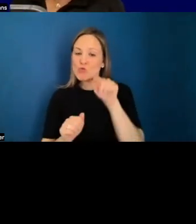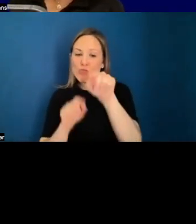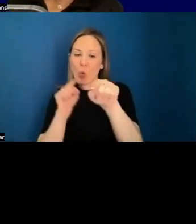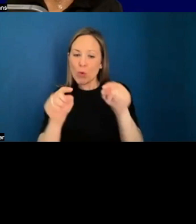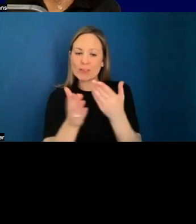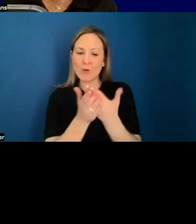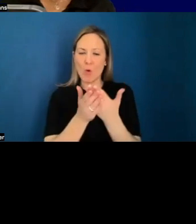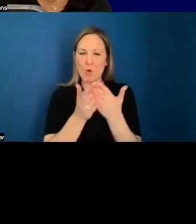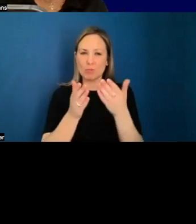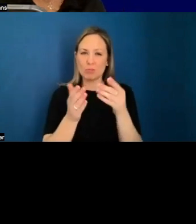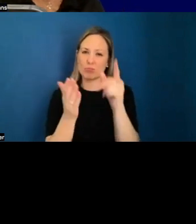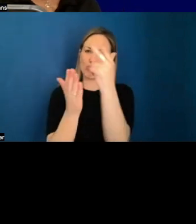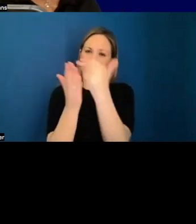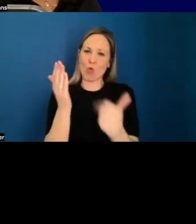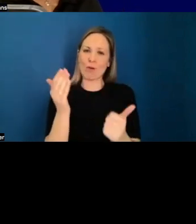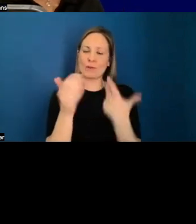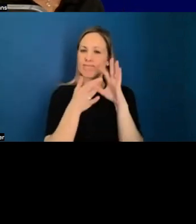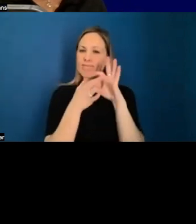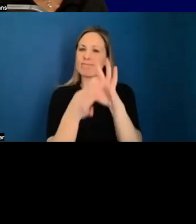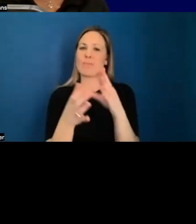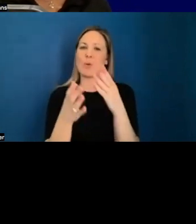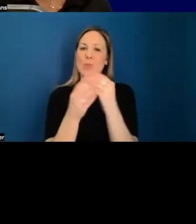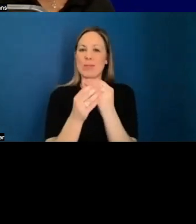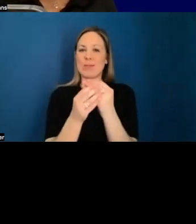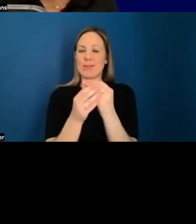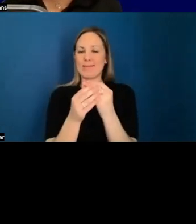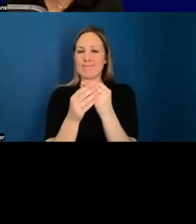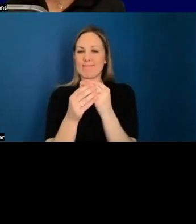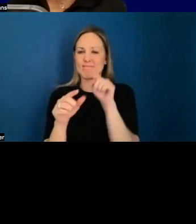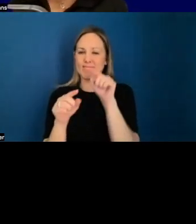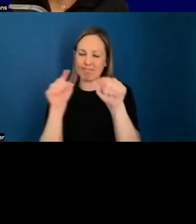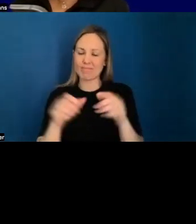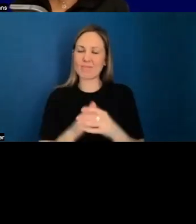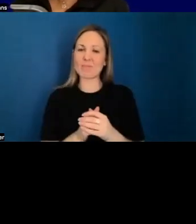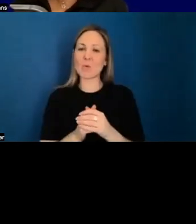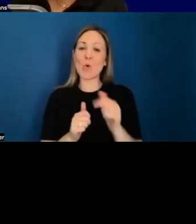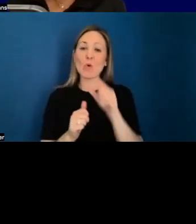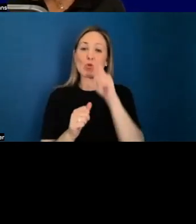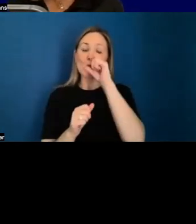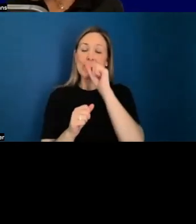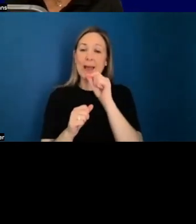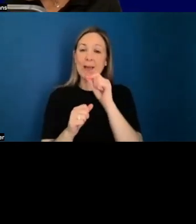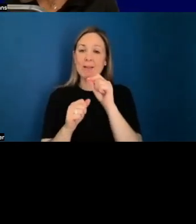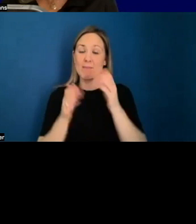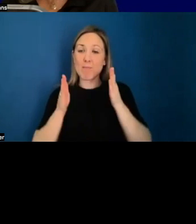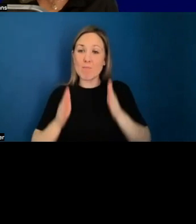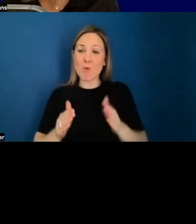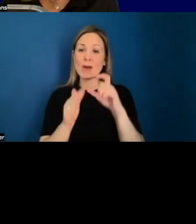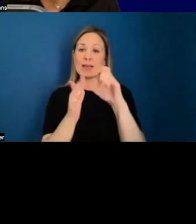each of those actions. You can also point to the body chart and ask them how it feels right now.